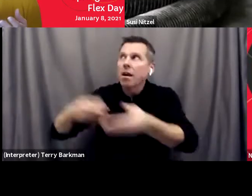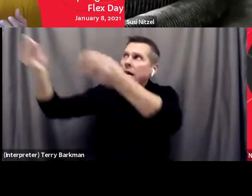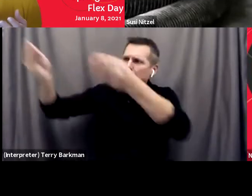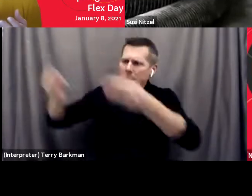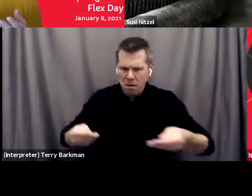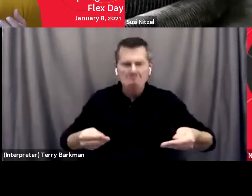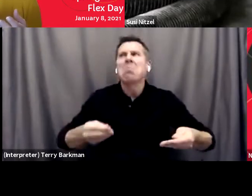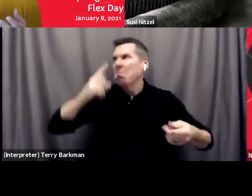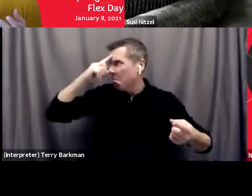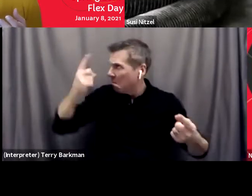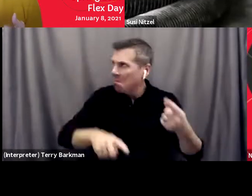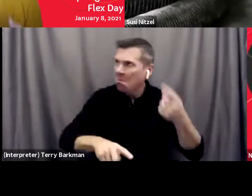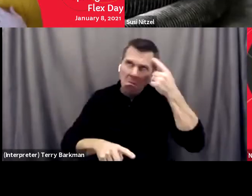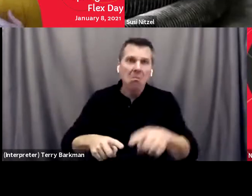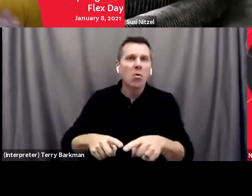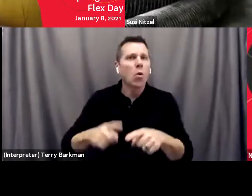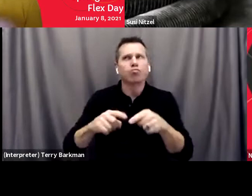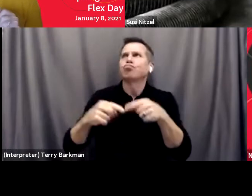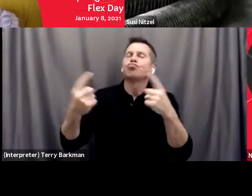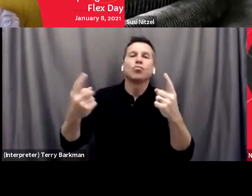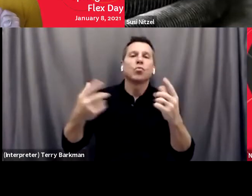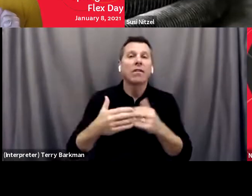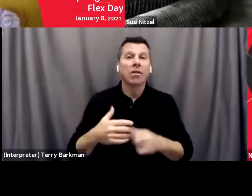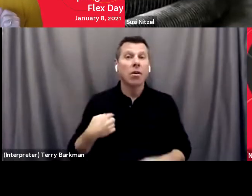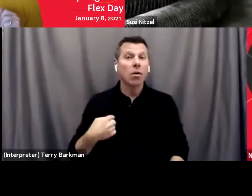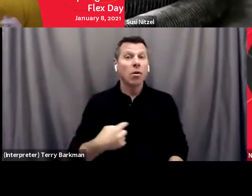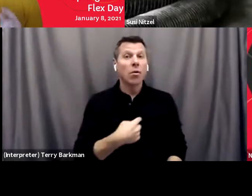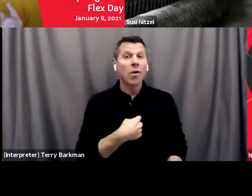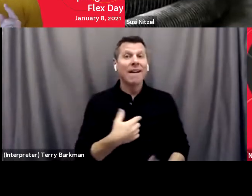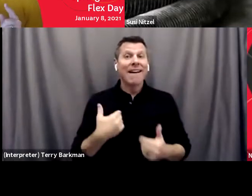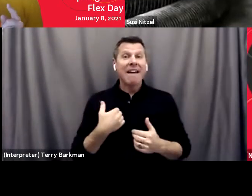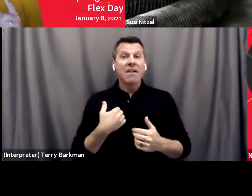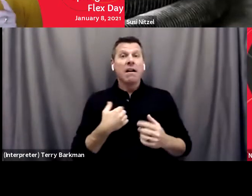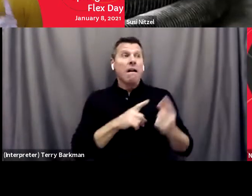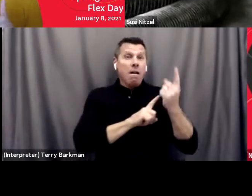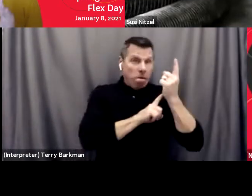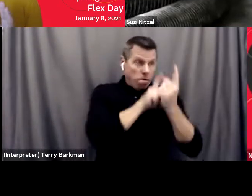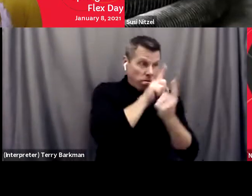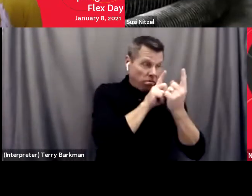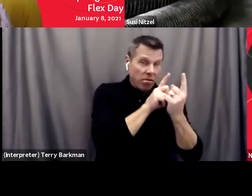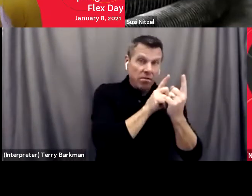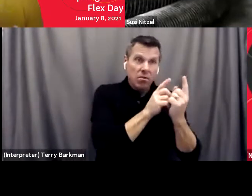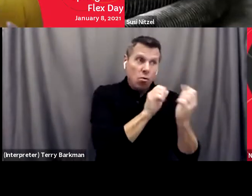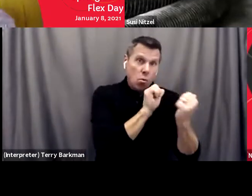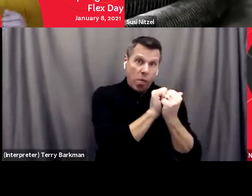different people have pointed out, we are not necessarily in that frontline position to say that well, this makes sense because we're